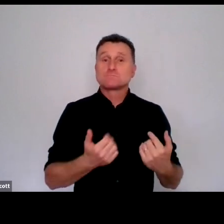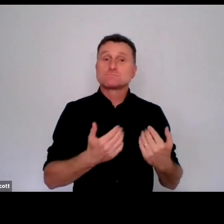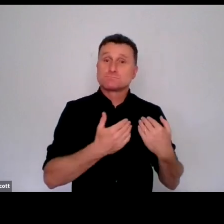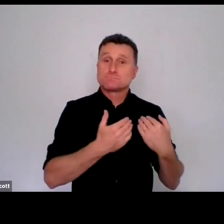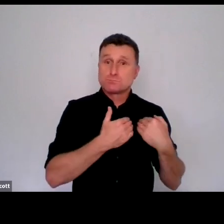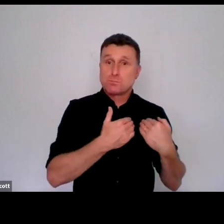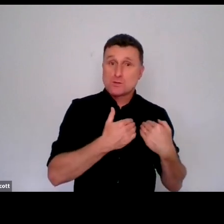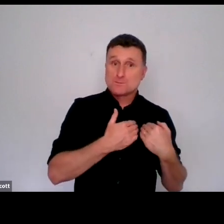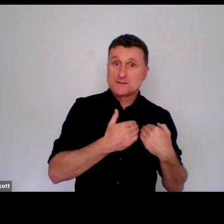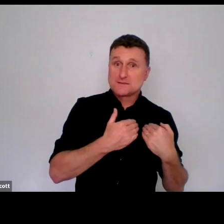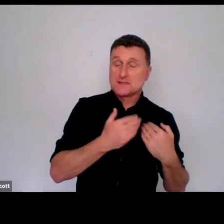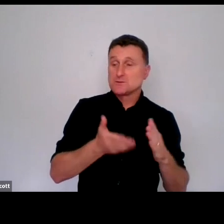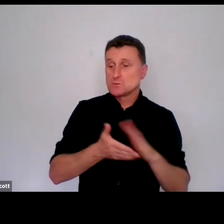listen to the